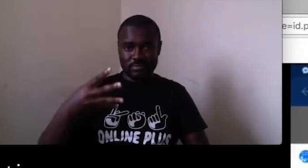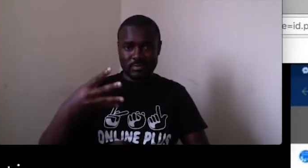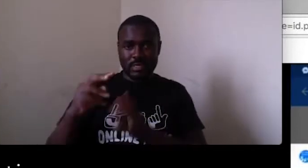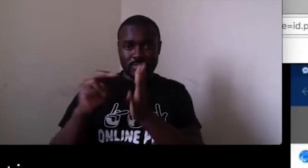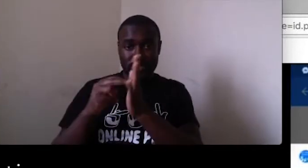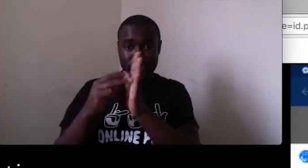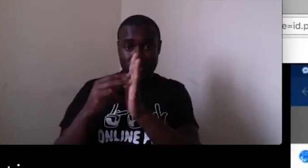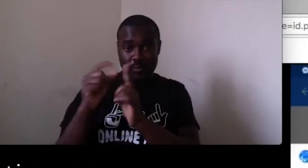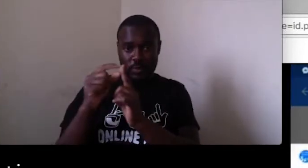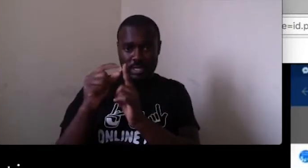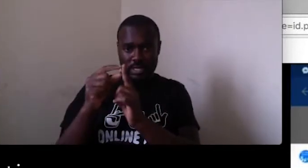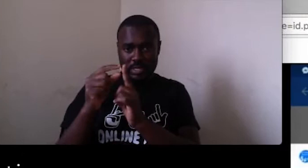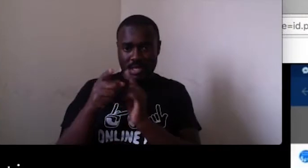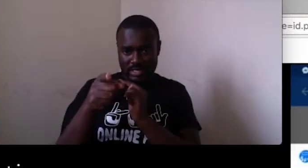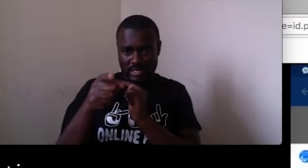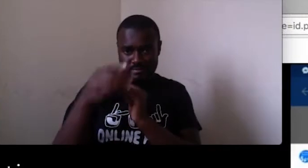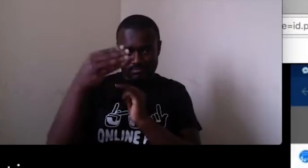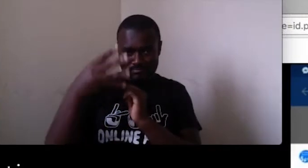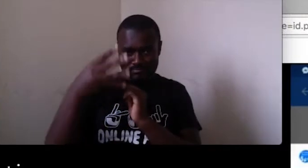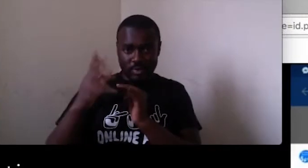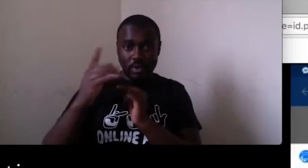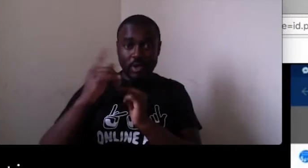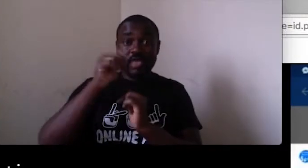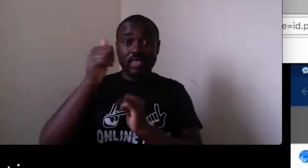and then click on 'hello' the word and it gives you the